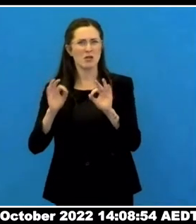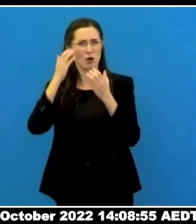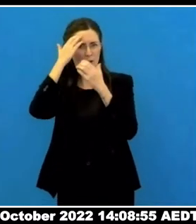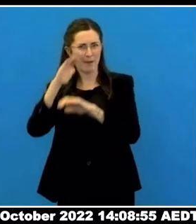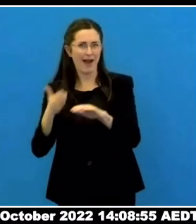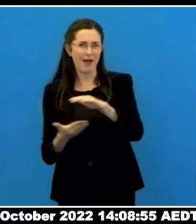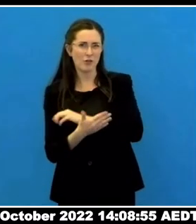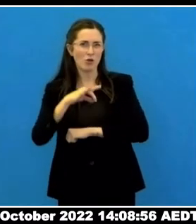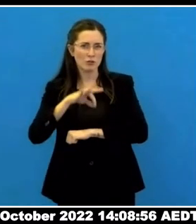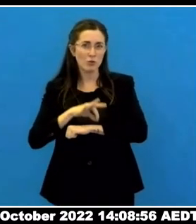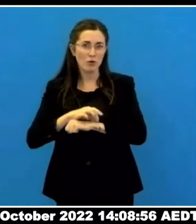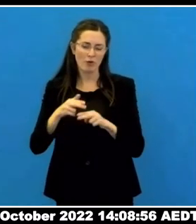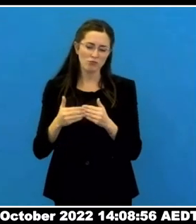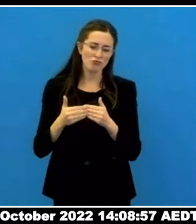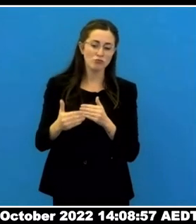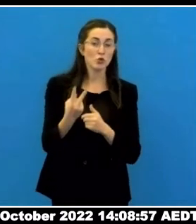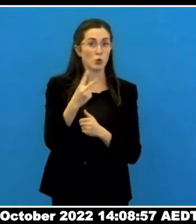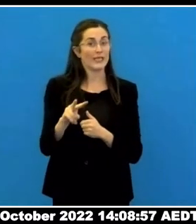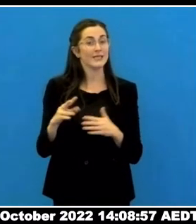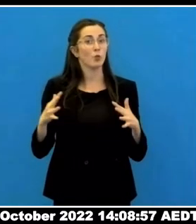and stayed there for the next 20 weeks.